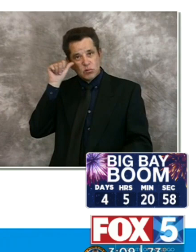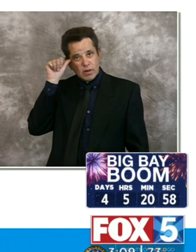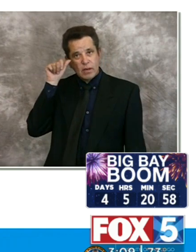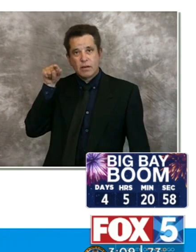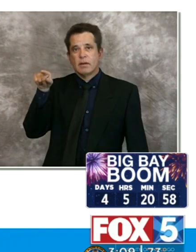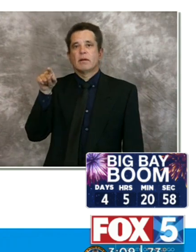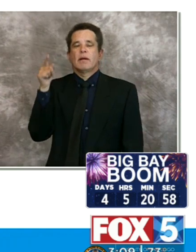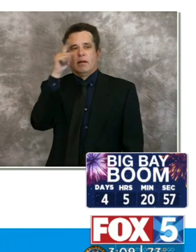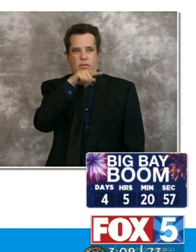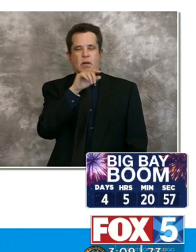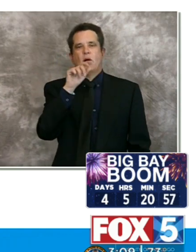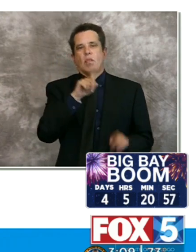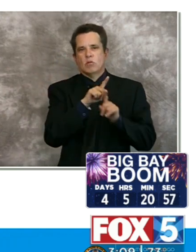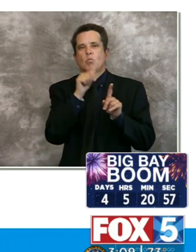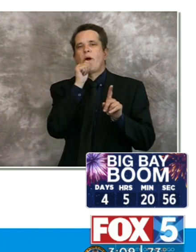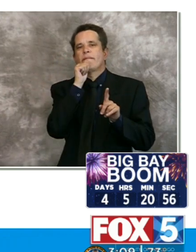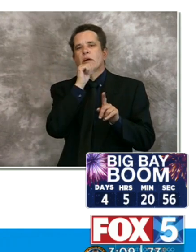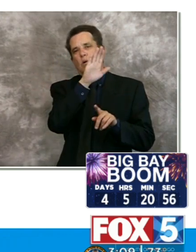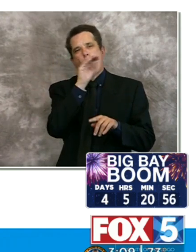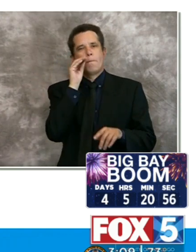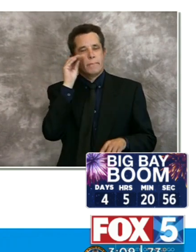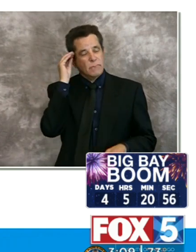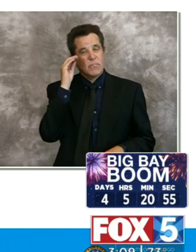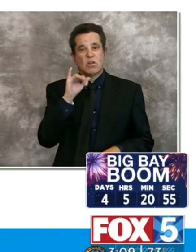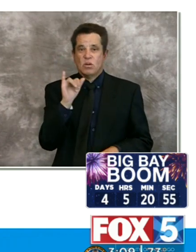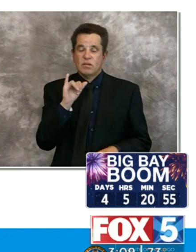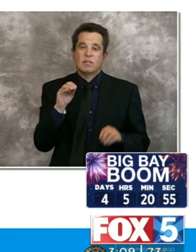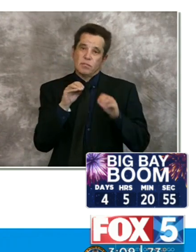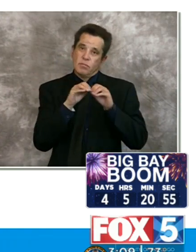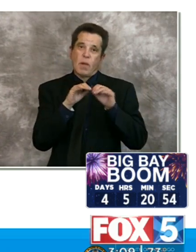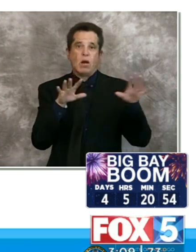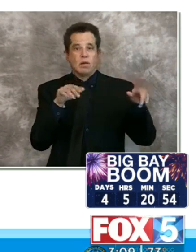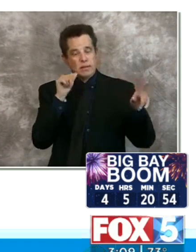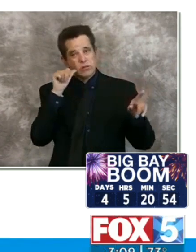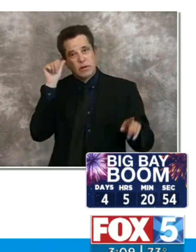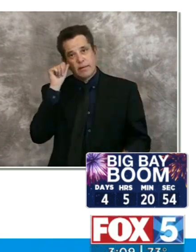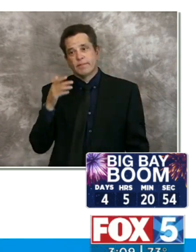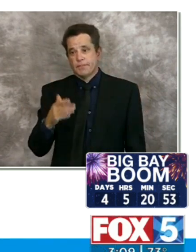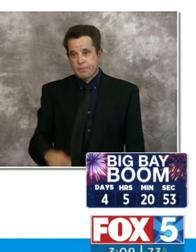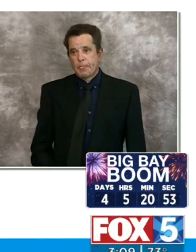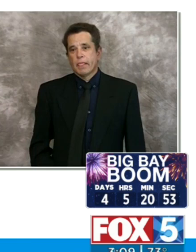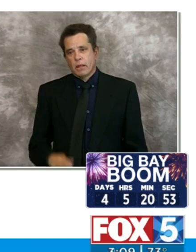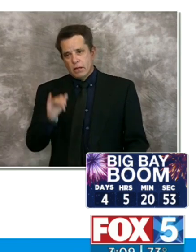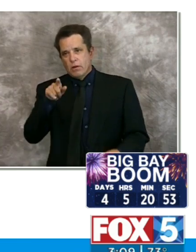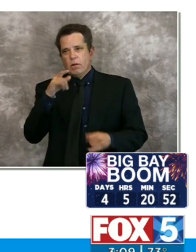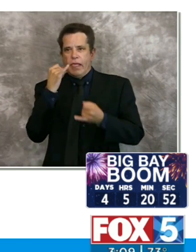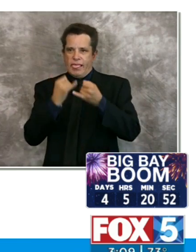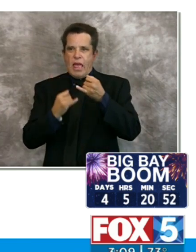HEALTH CARE SETTING A GROCERY. SETTING ANOTHER YESTERDAY AS